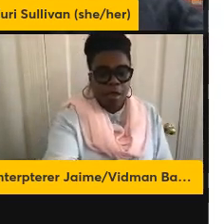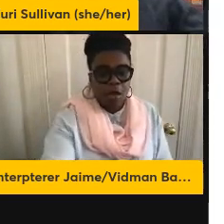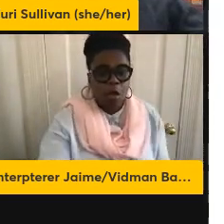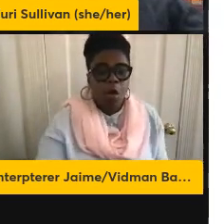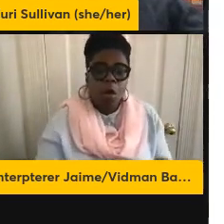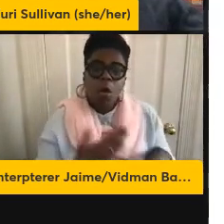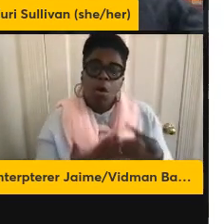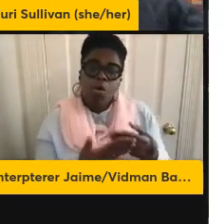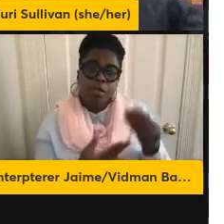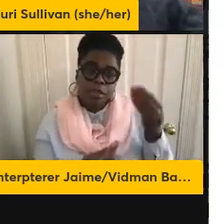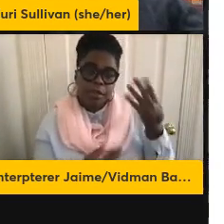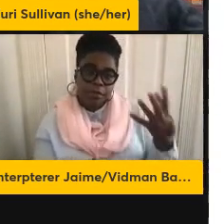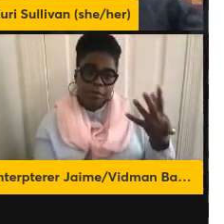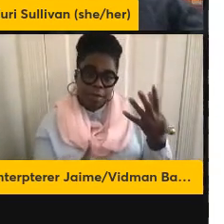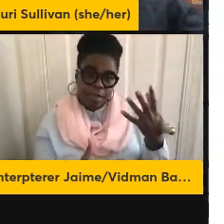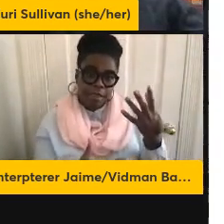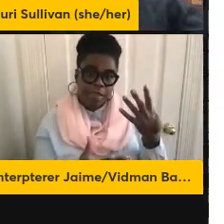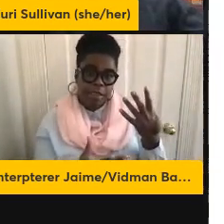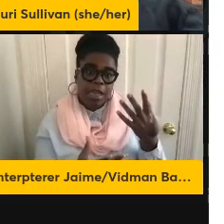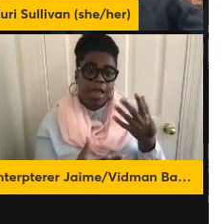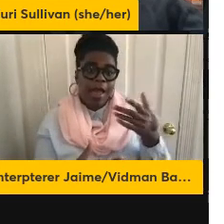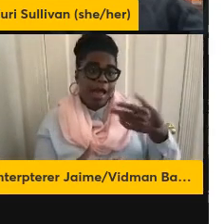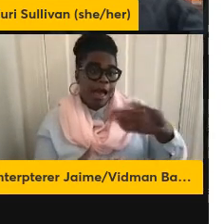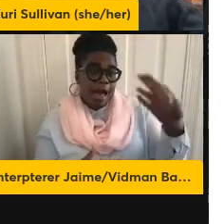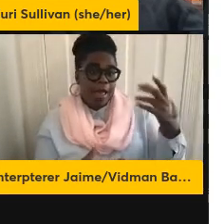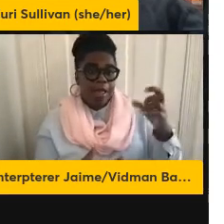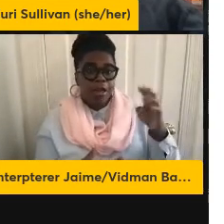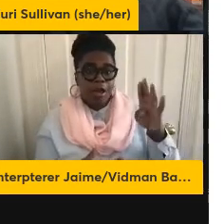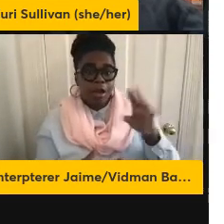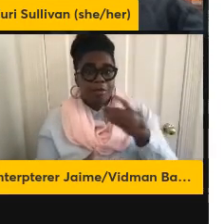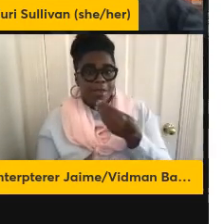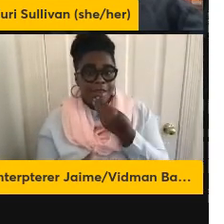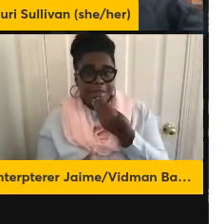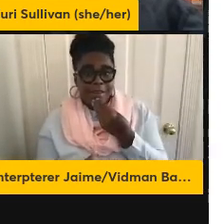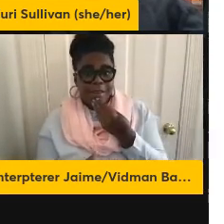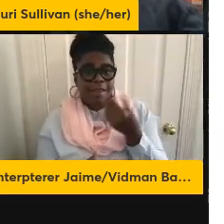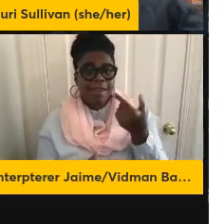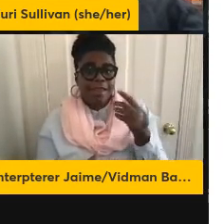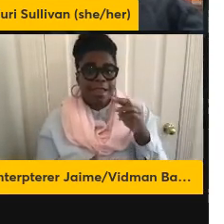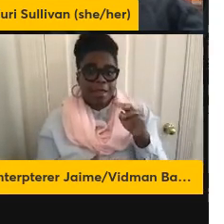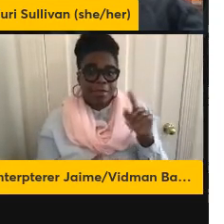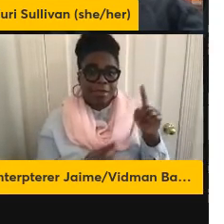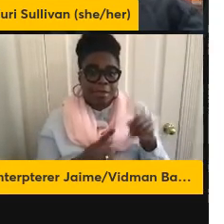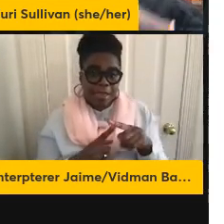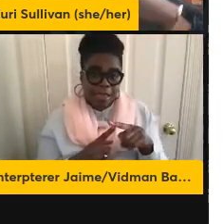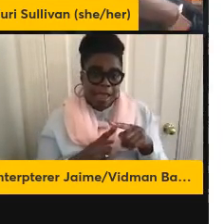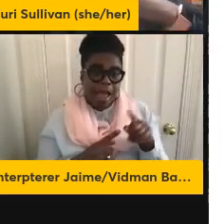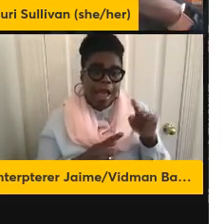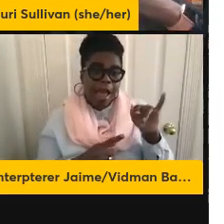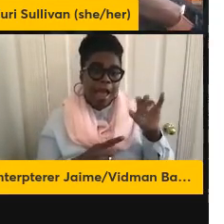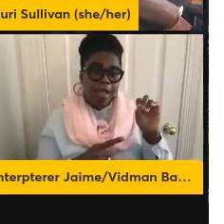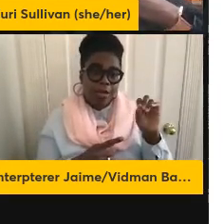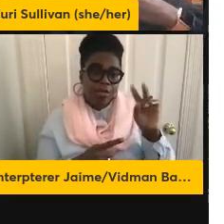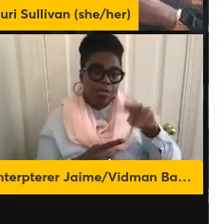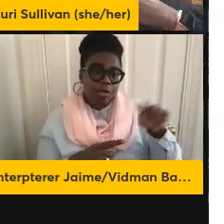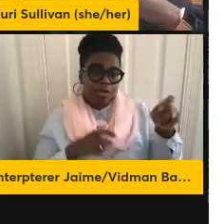hypothesize that in response to high carb diet, gamma delta T cells might upregulate, aisle 22 and that this might upregulate,